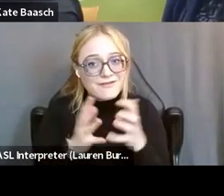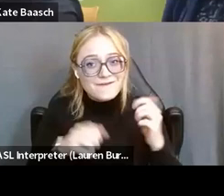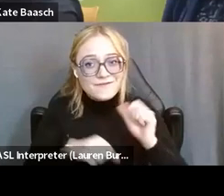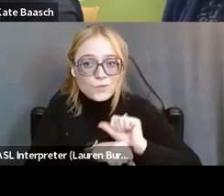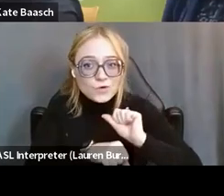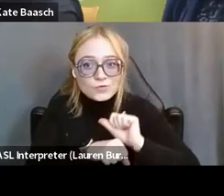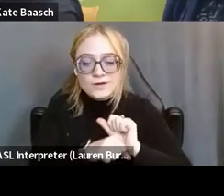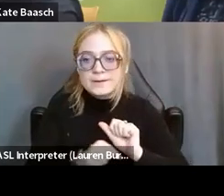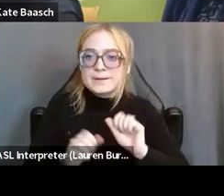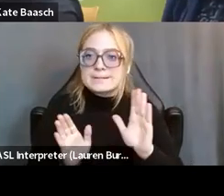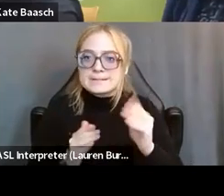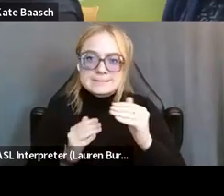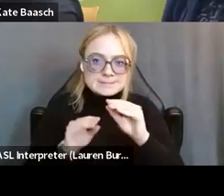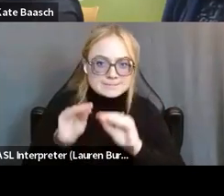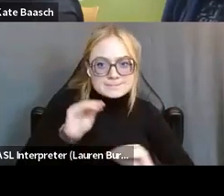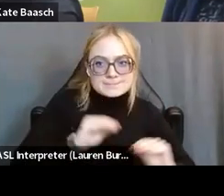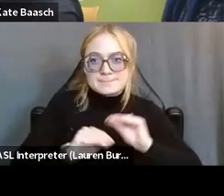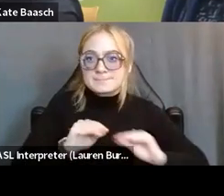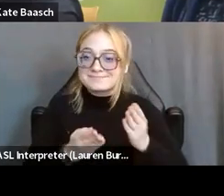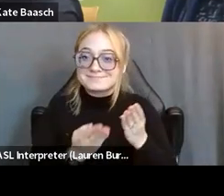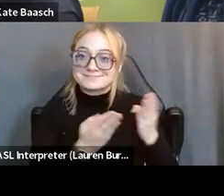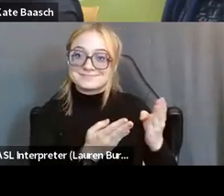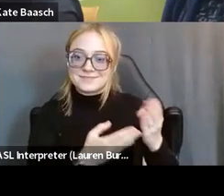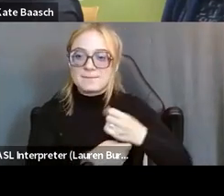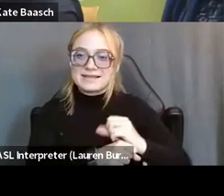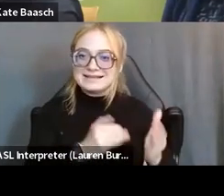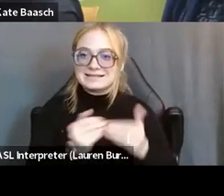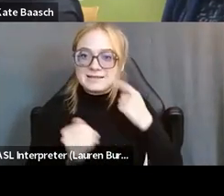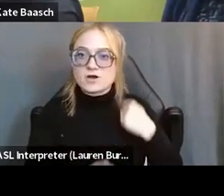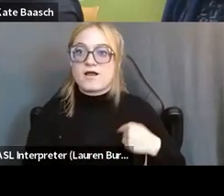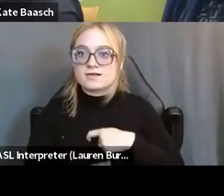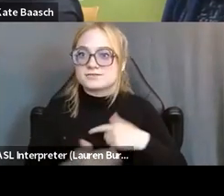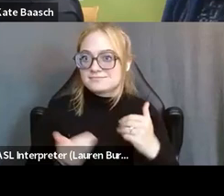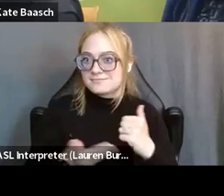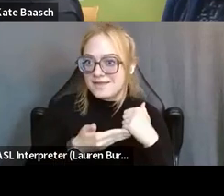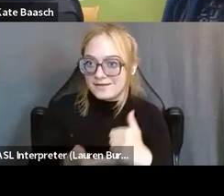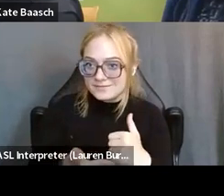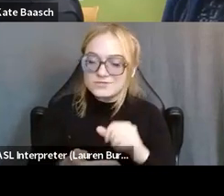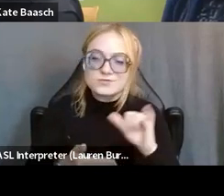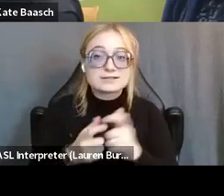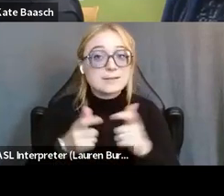up to make it easier for us to help, right? And so it's a big help to us.